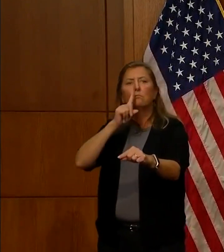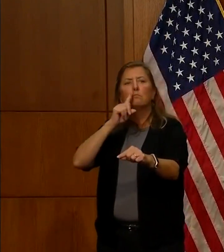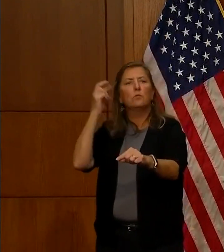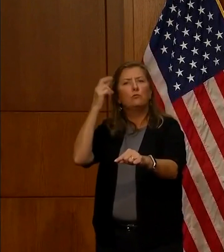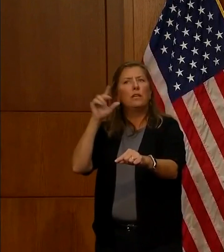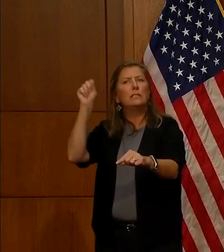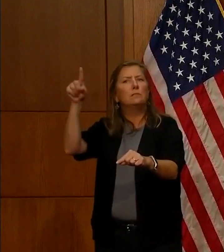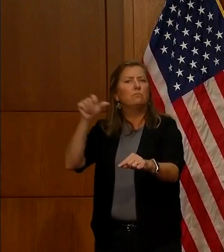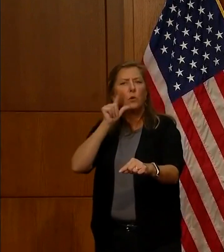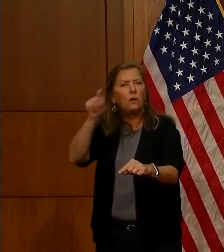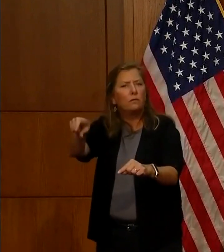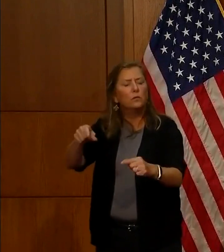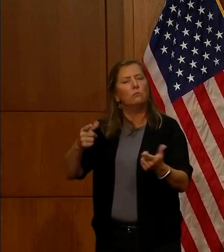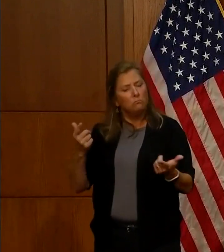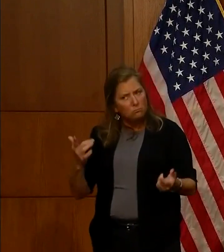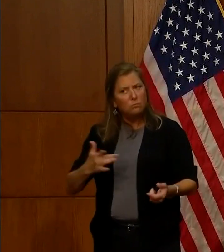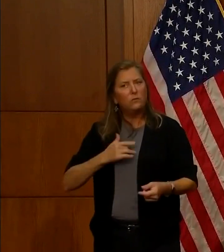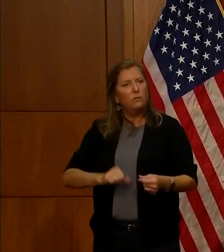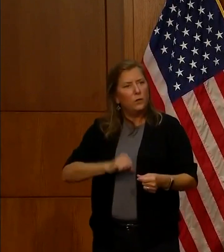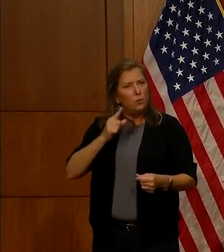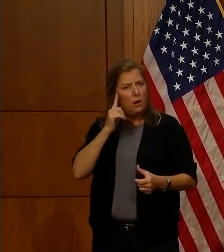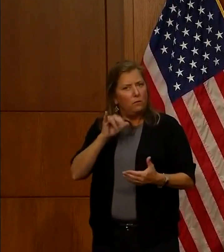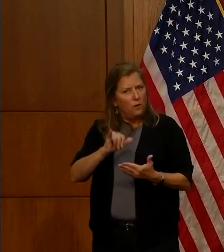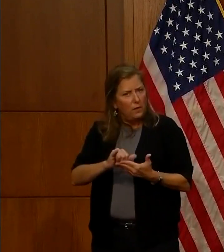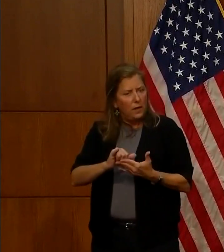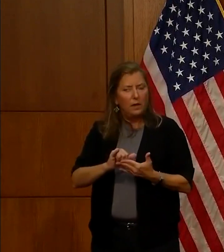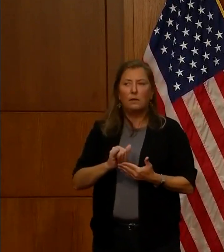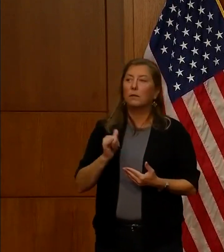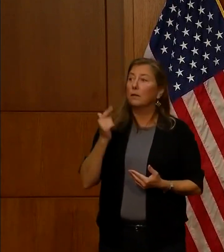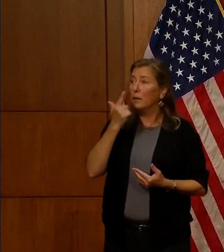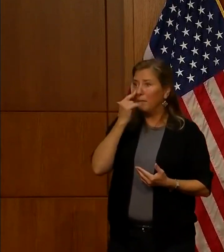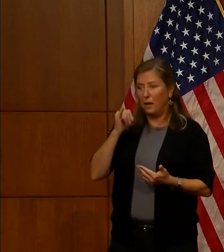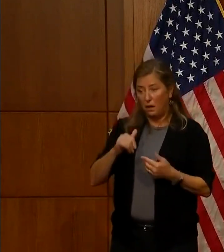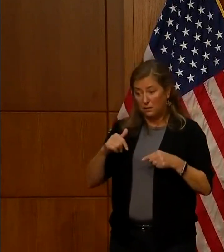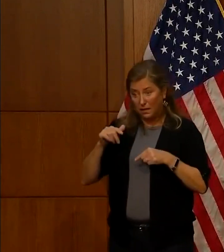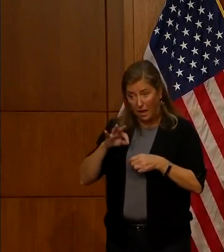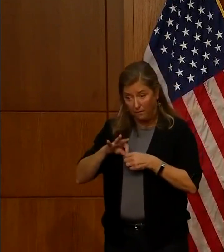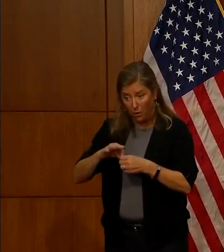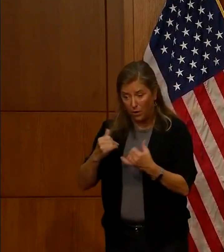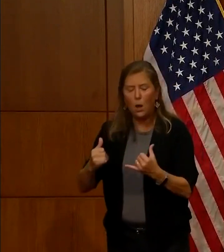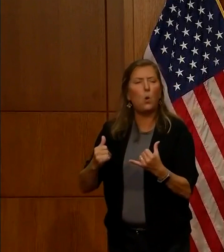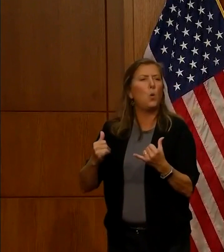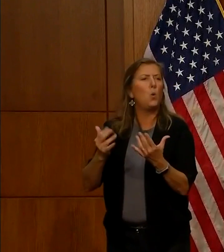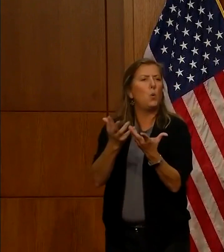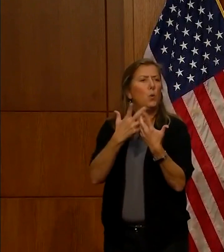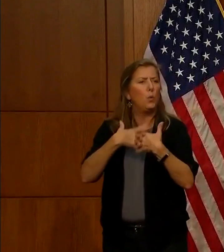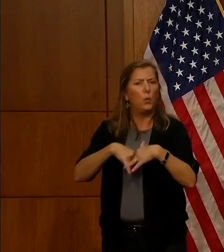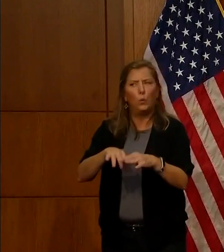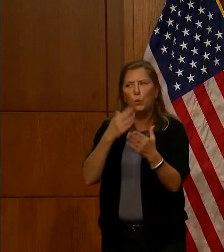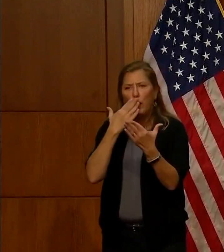BEFORE THE ELECTION WITHOUT GIVING A REASON WHY. I'M PROUD